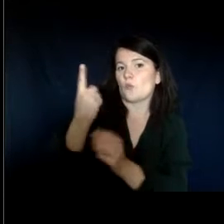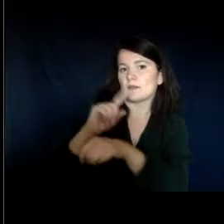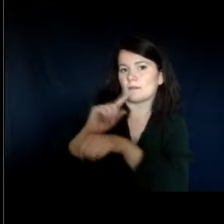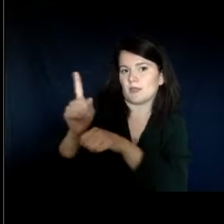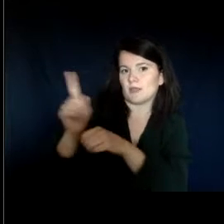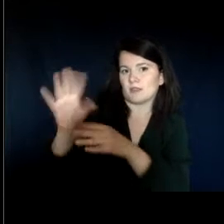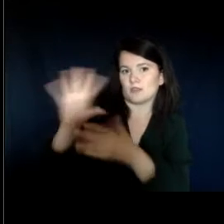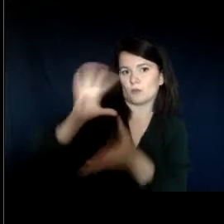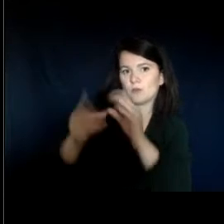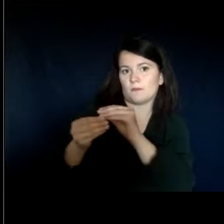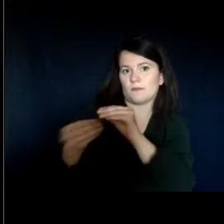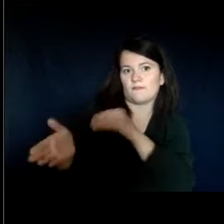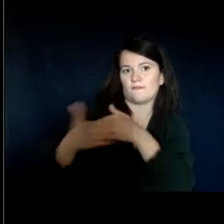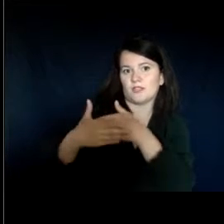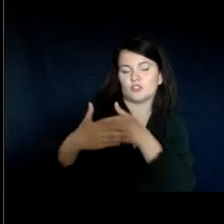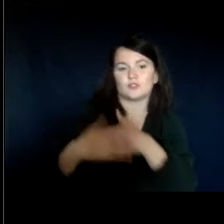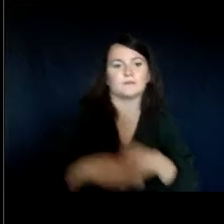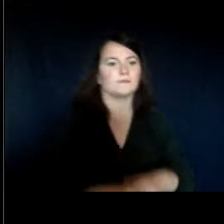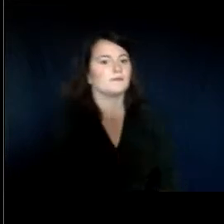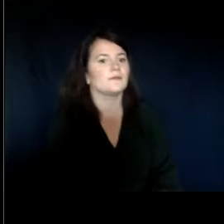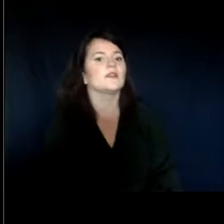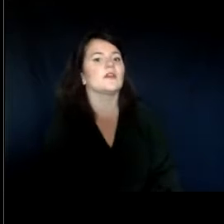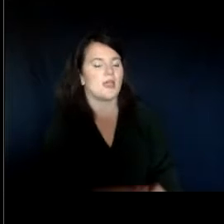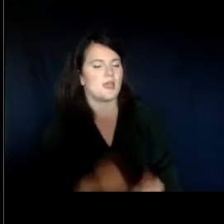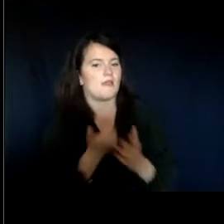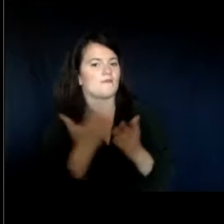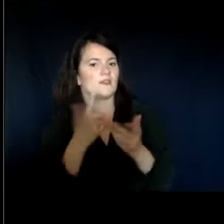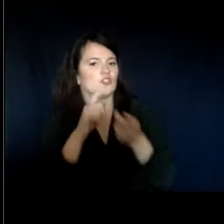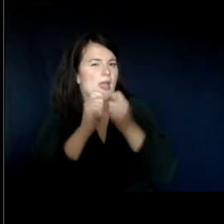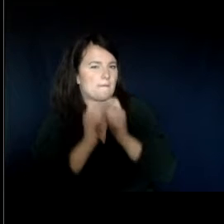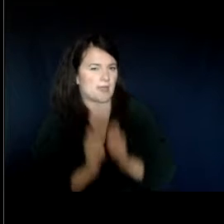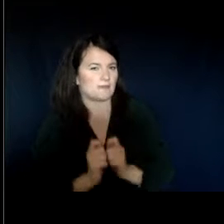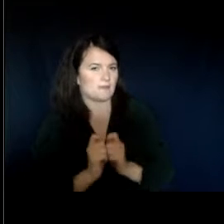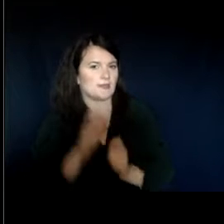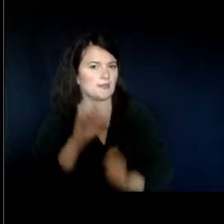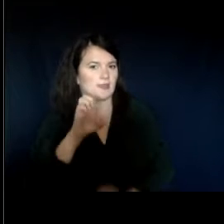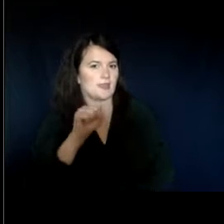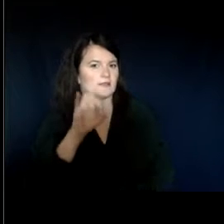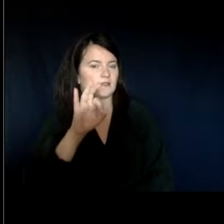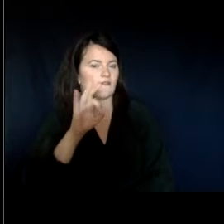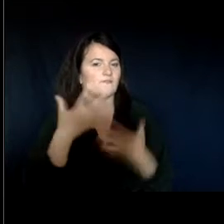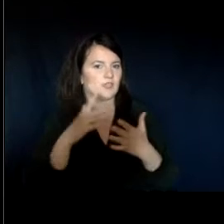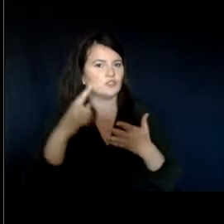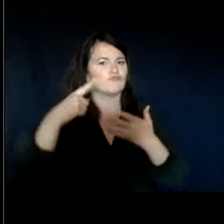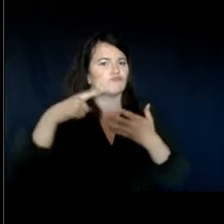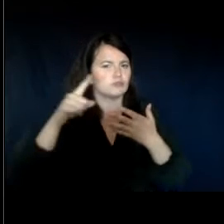I'm done already. But there will be additional resources made available